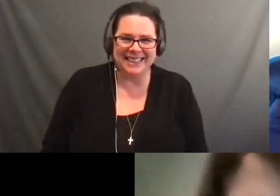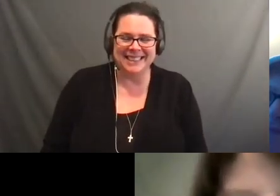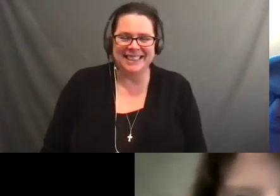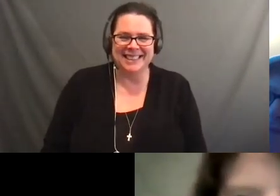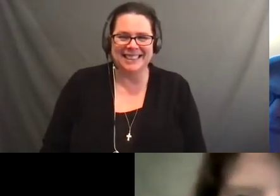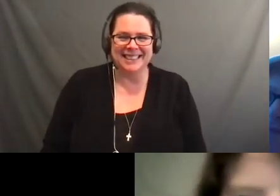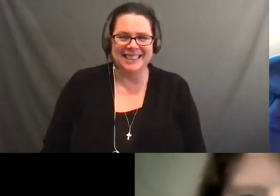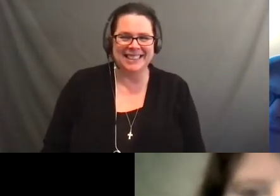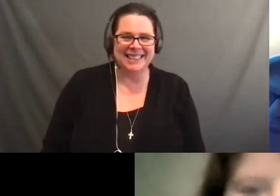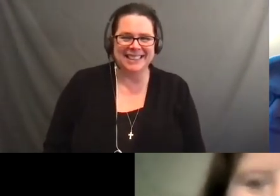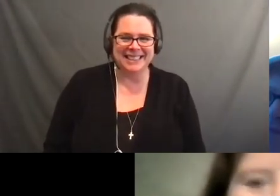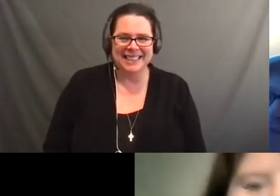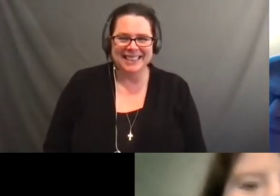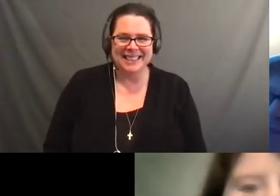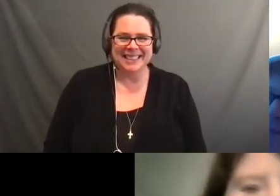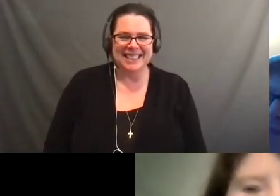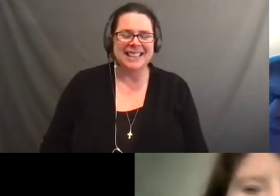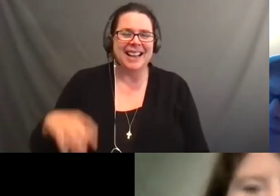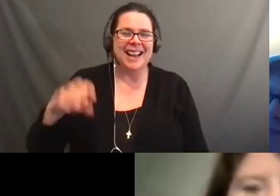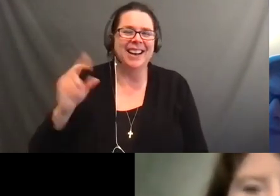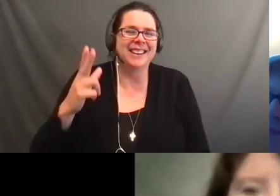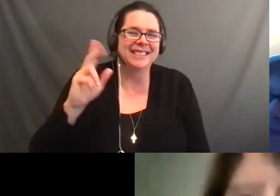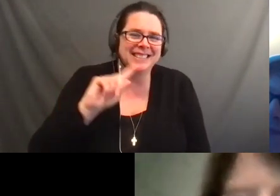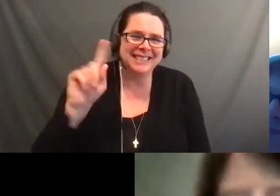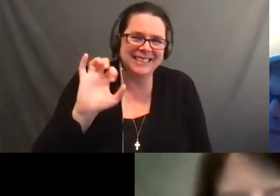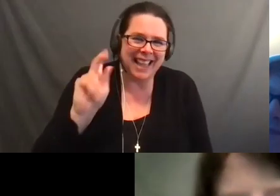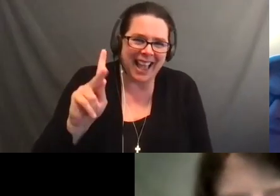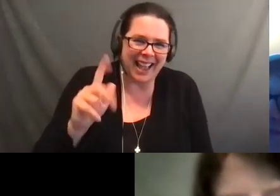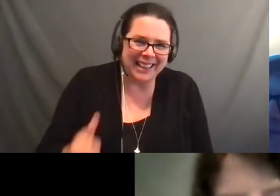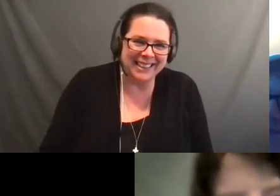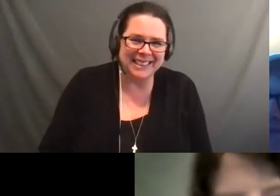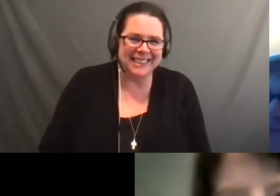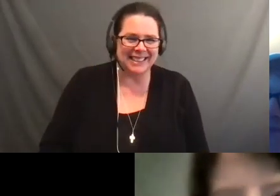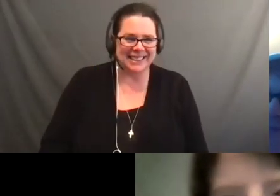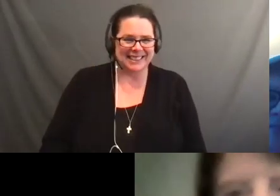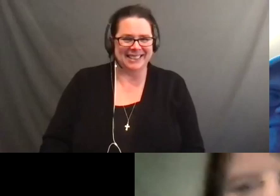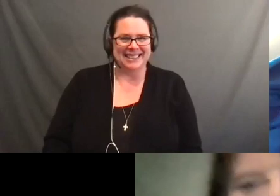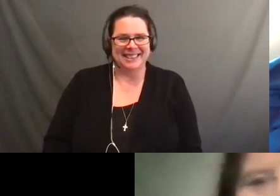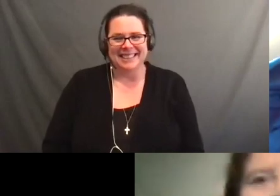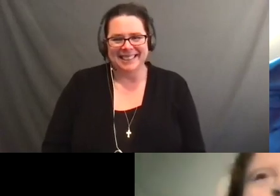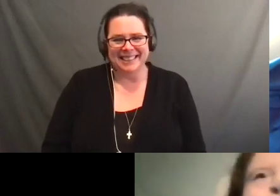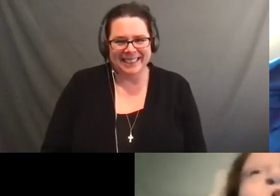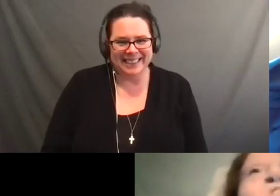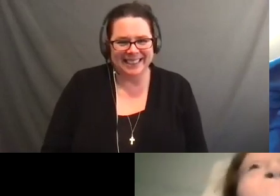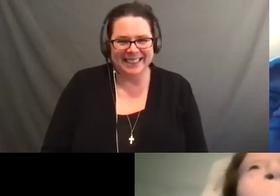Oh, Zack.